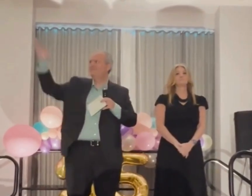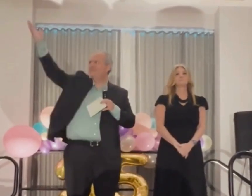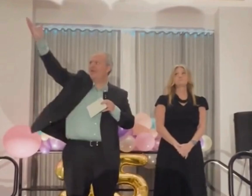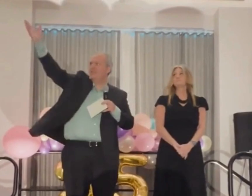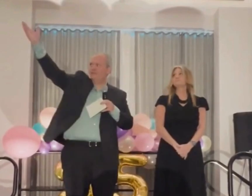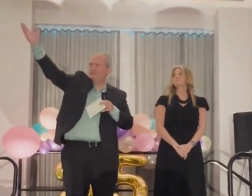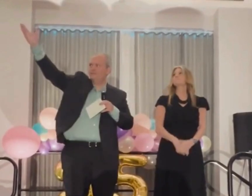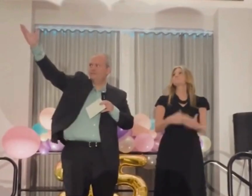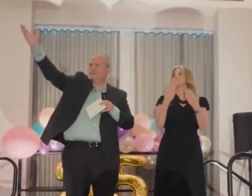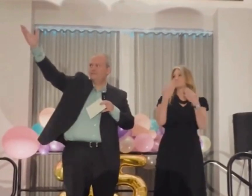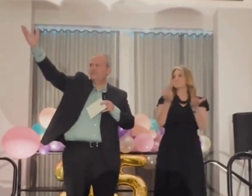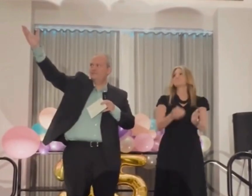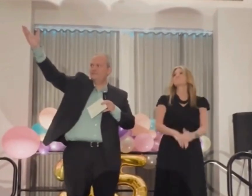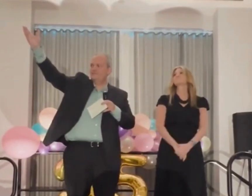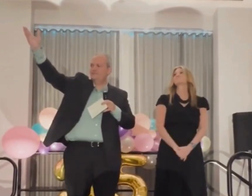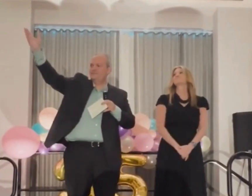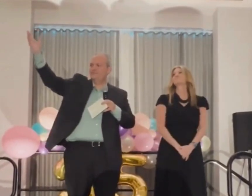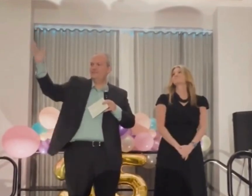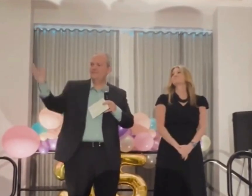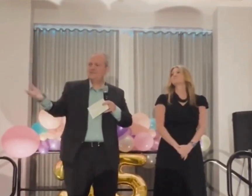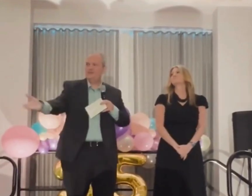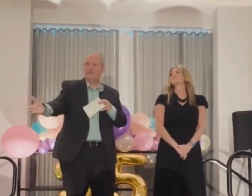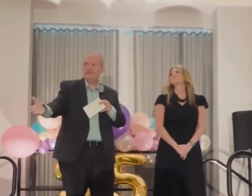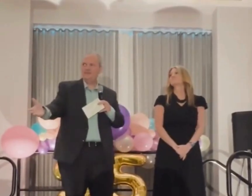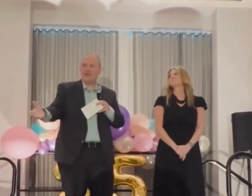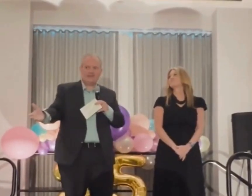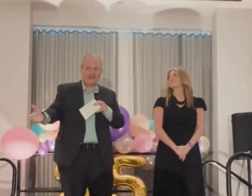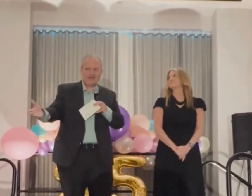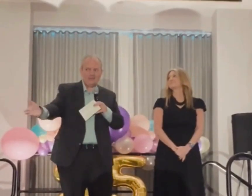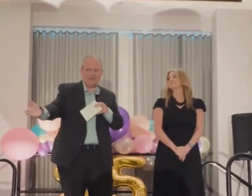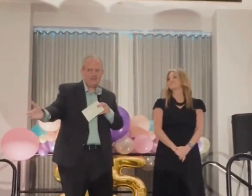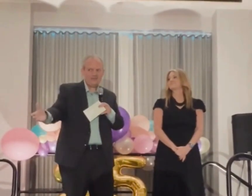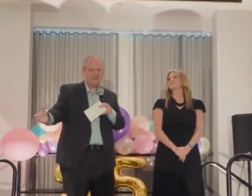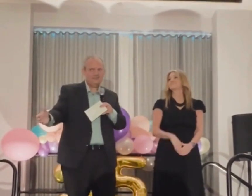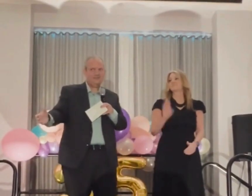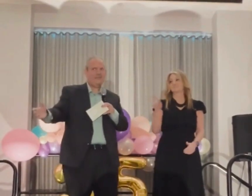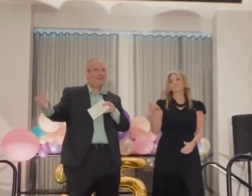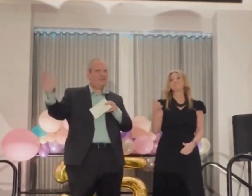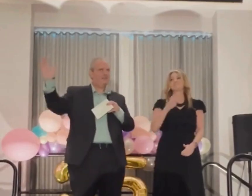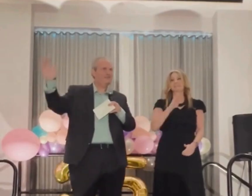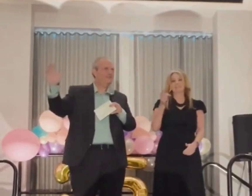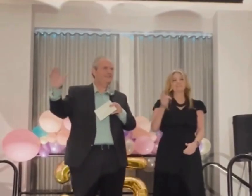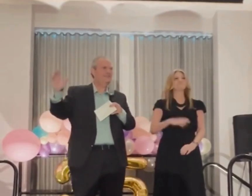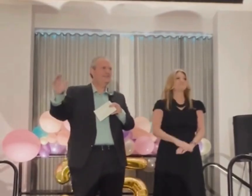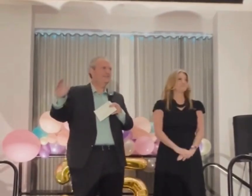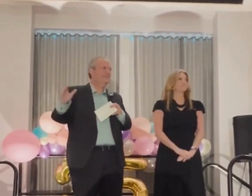Thank you. [Voice from audience] Thank you. Becky, I know you too. Thank you.